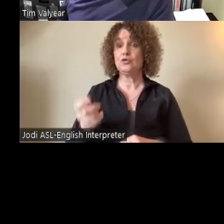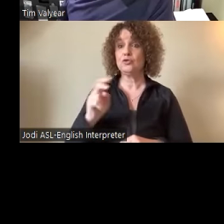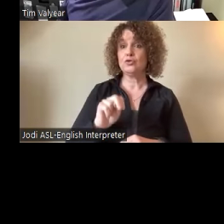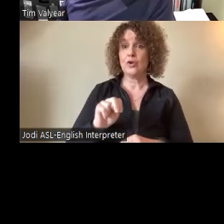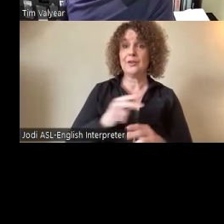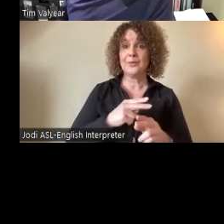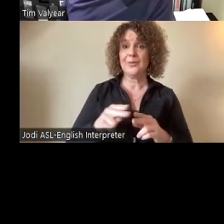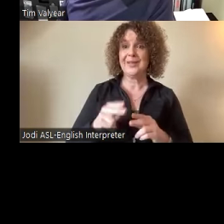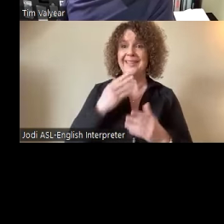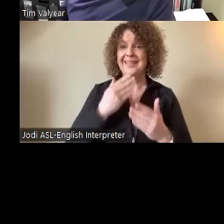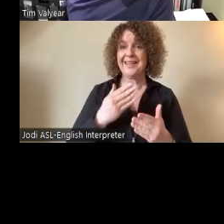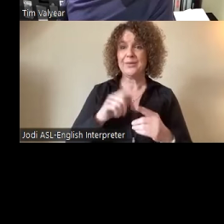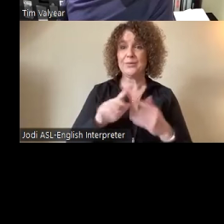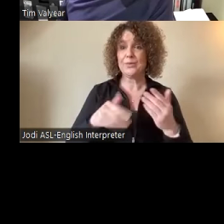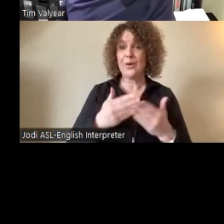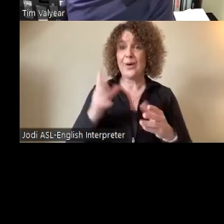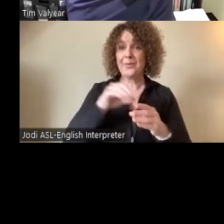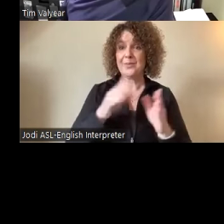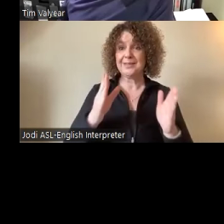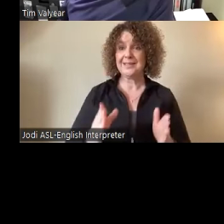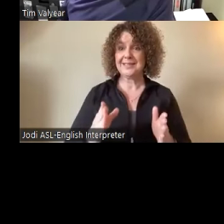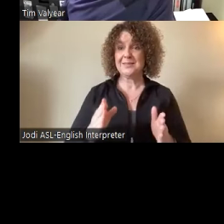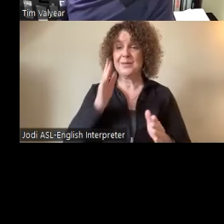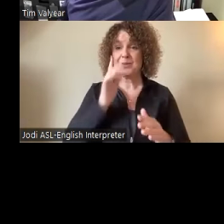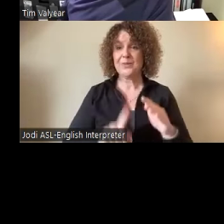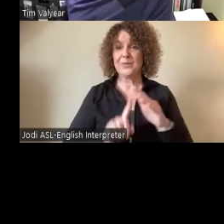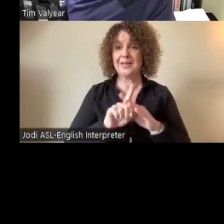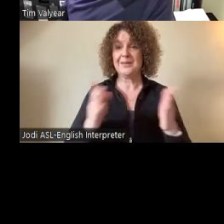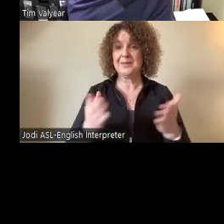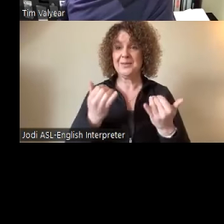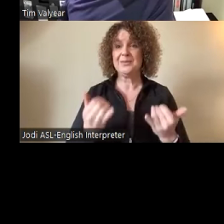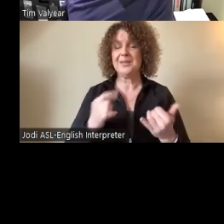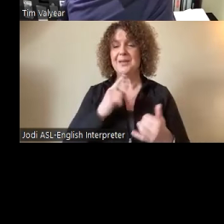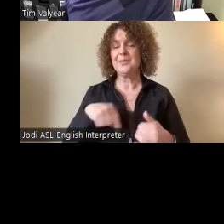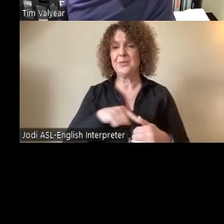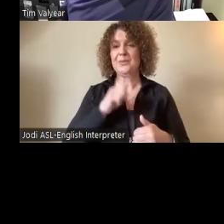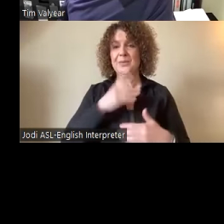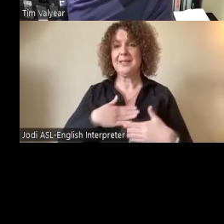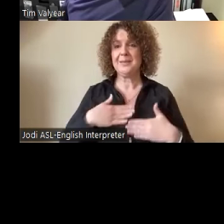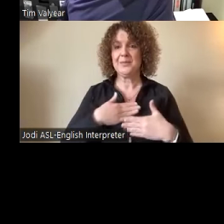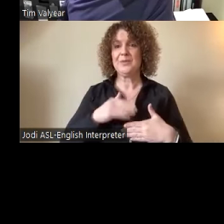can email me » SPEAKER: And I want to say